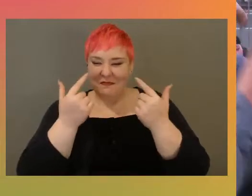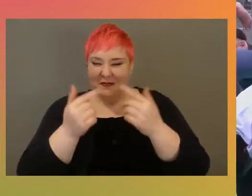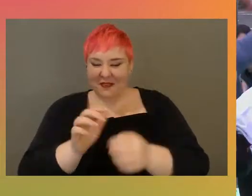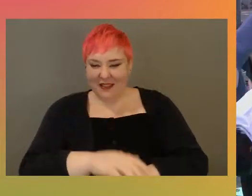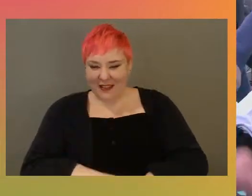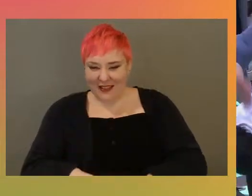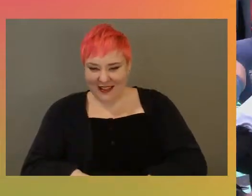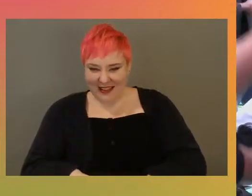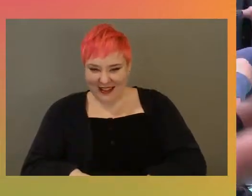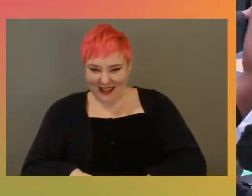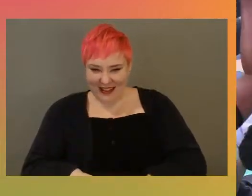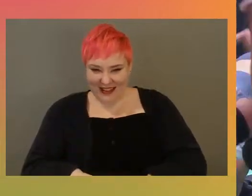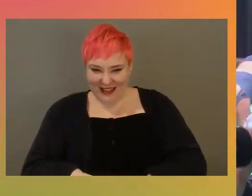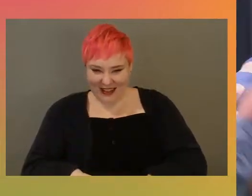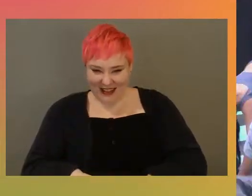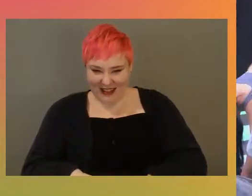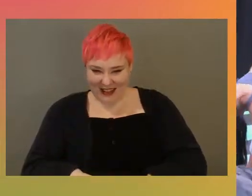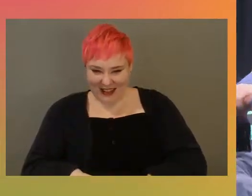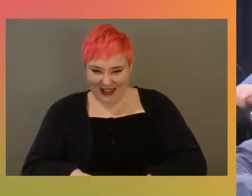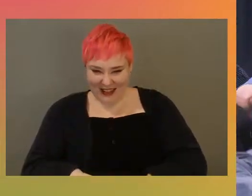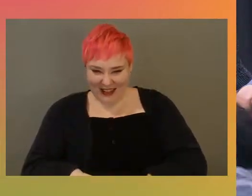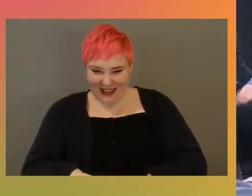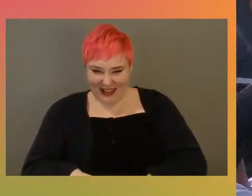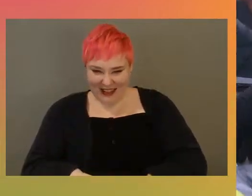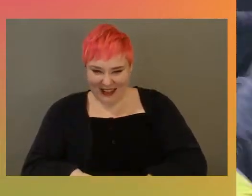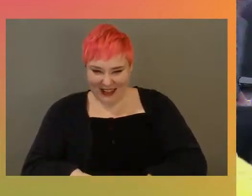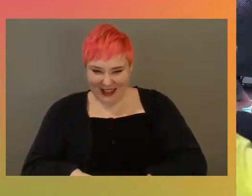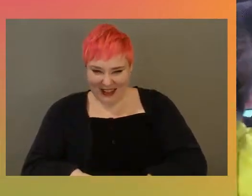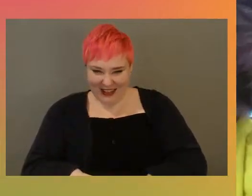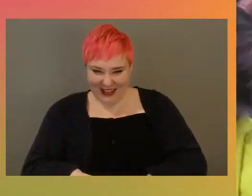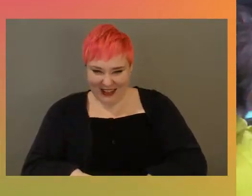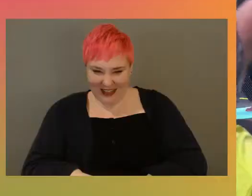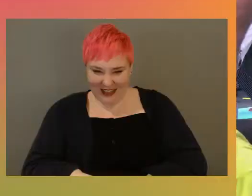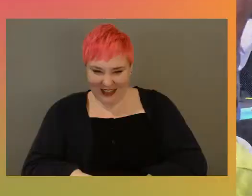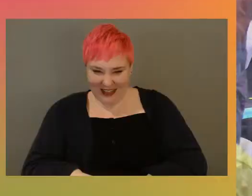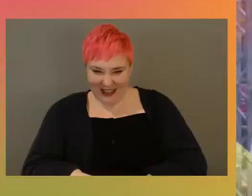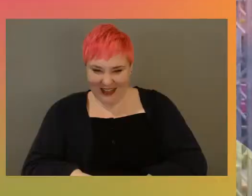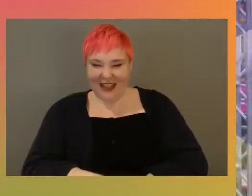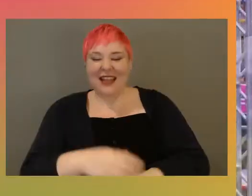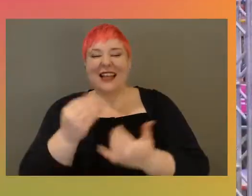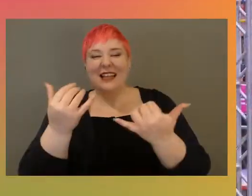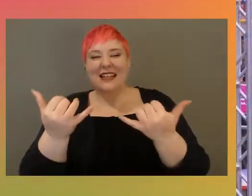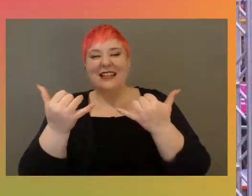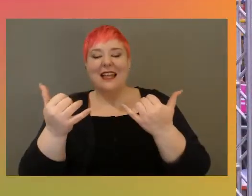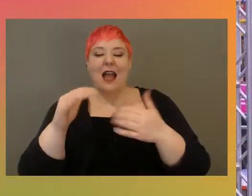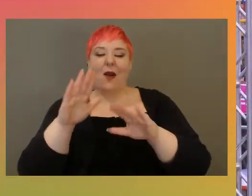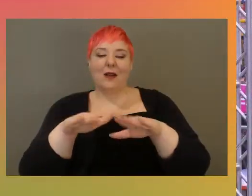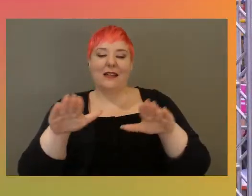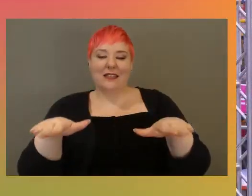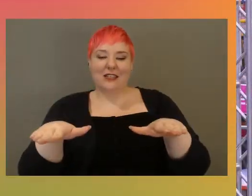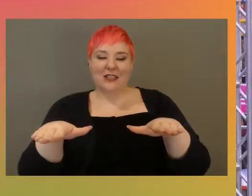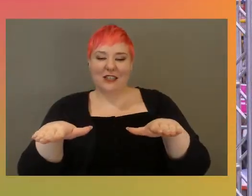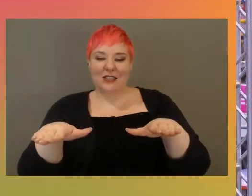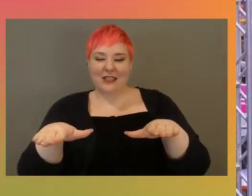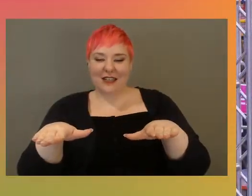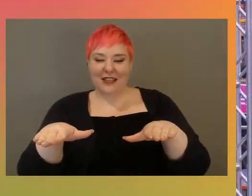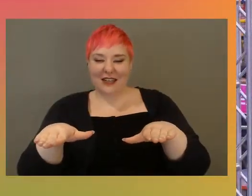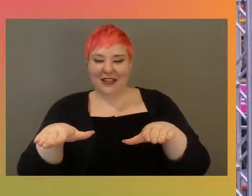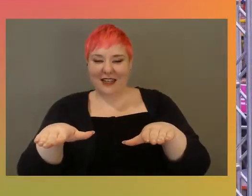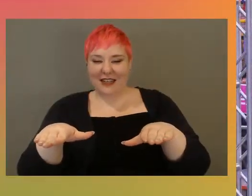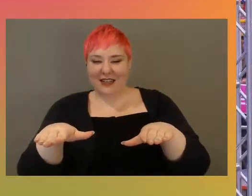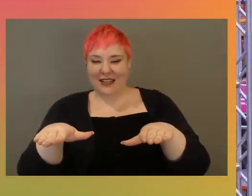I'VE GOT YOU.